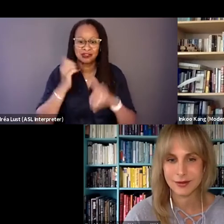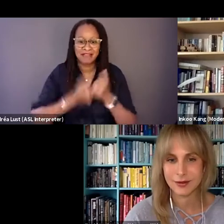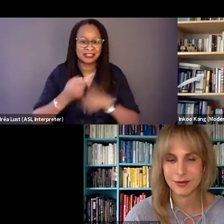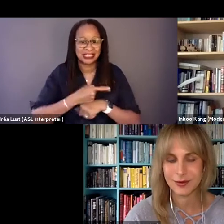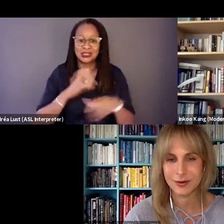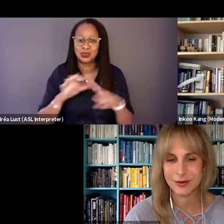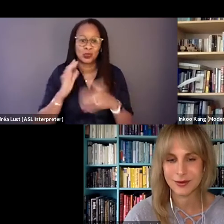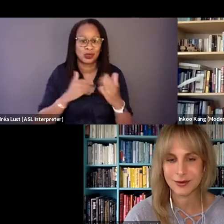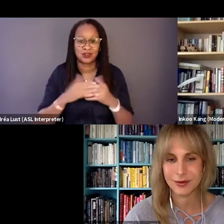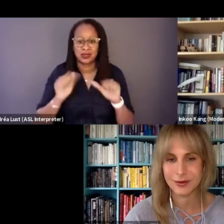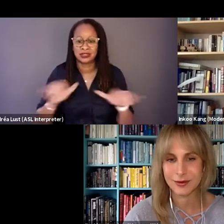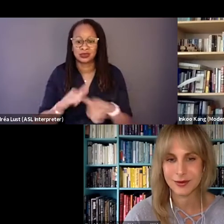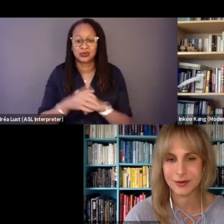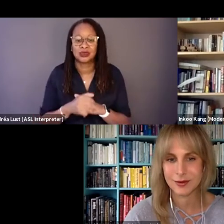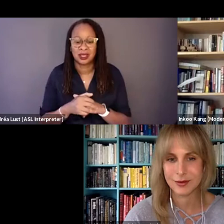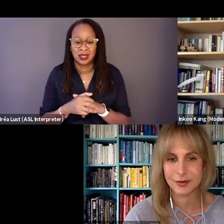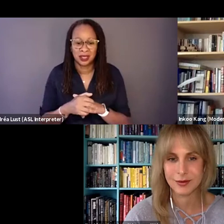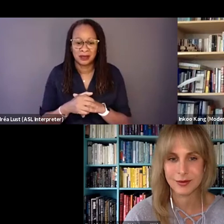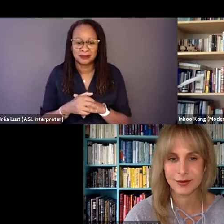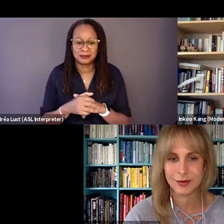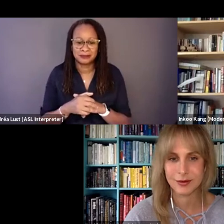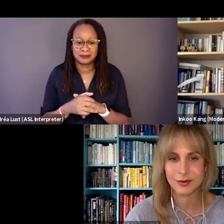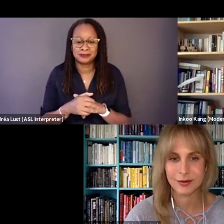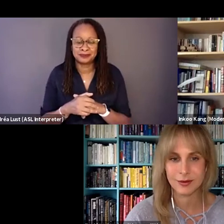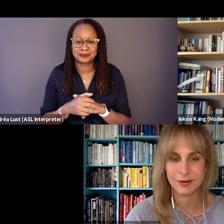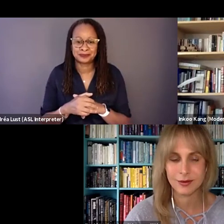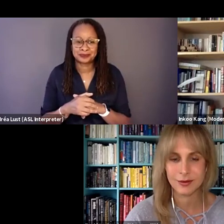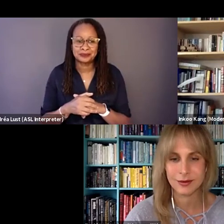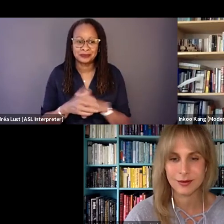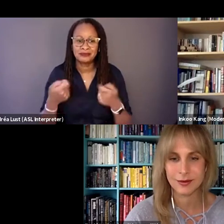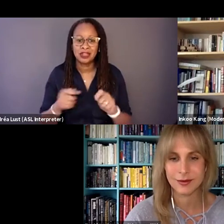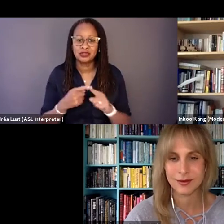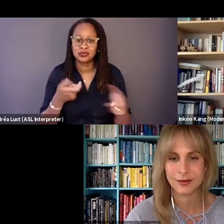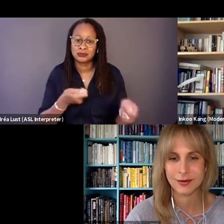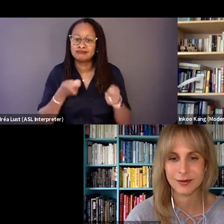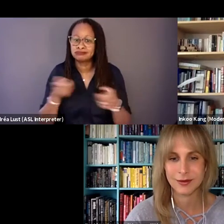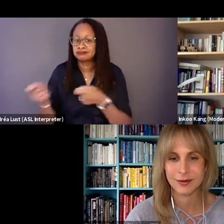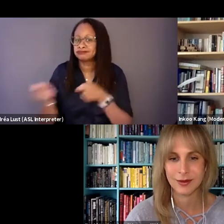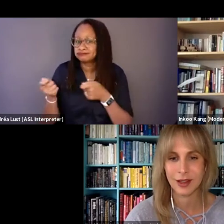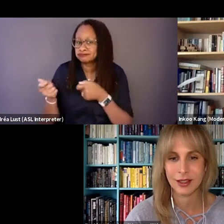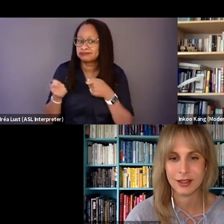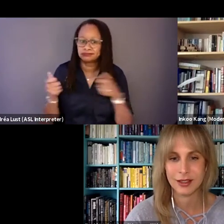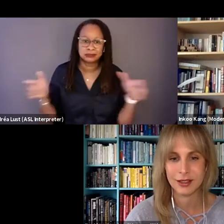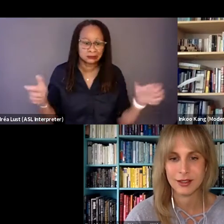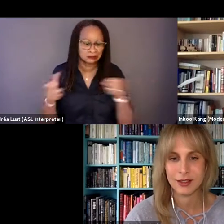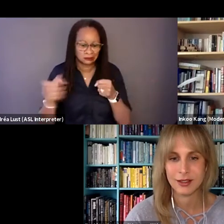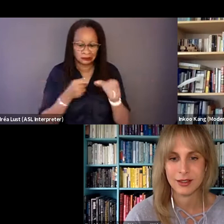And I think extending and trying to pull I think everything together feels very much